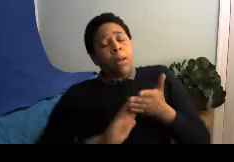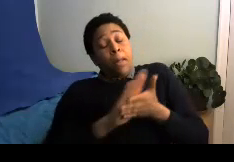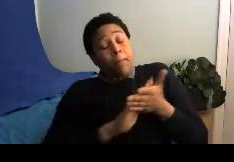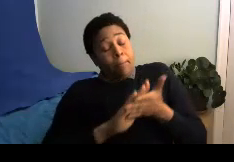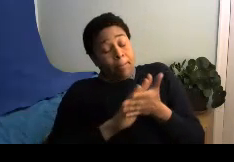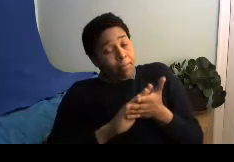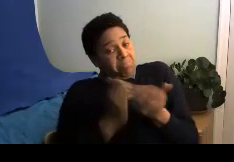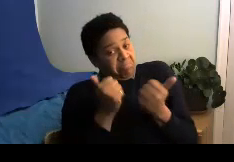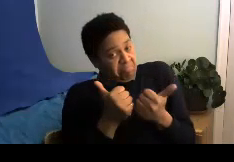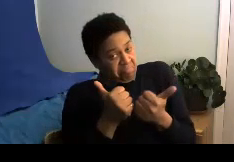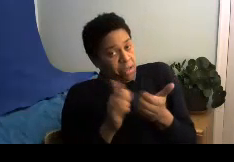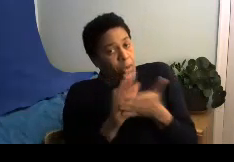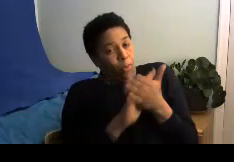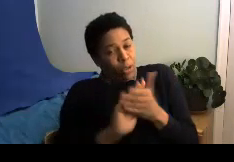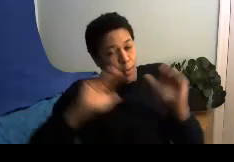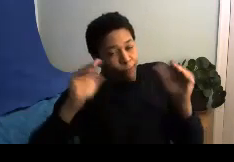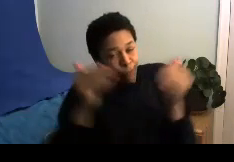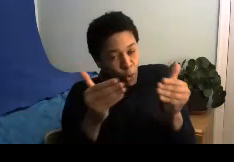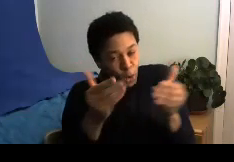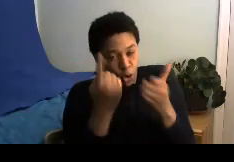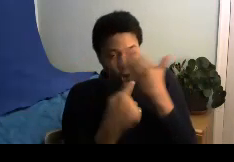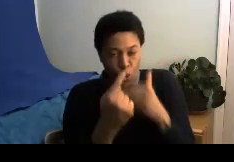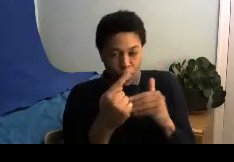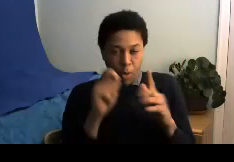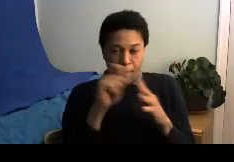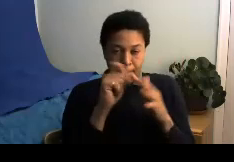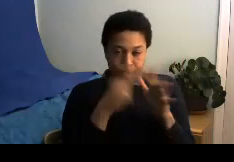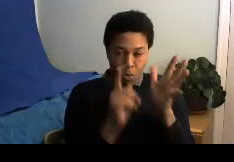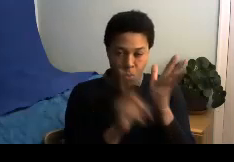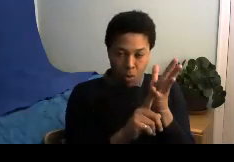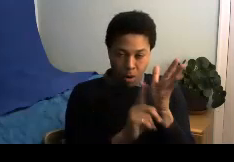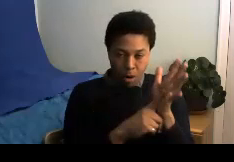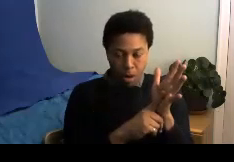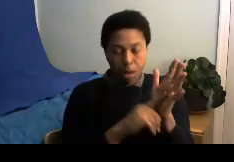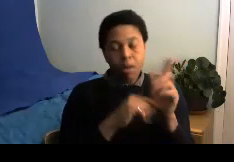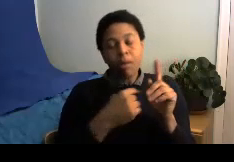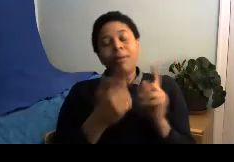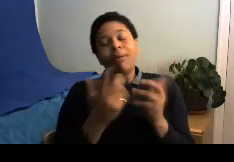great. And then we can focus on the protagonists for the